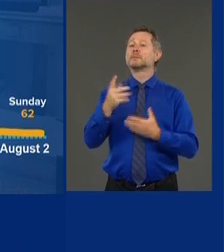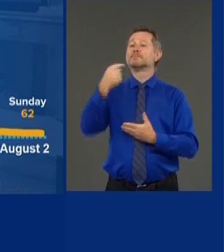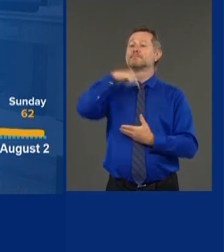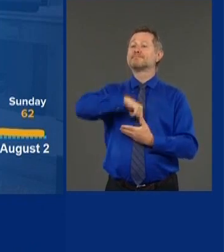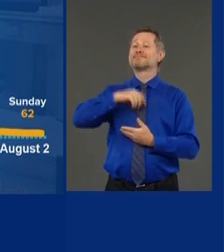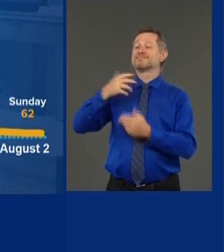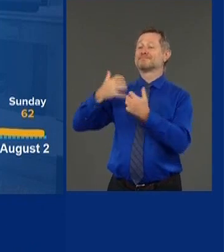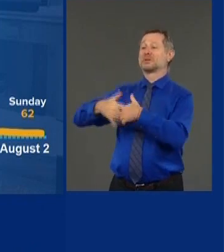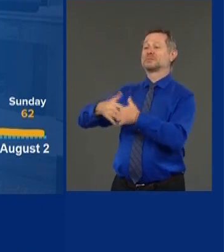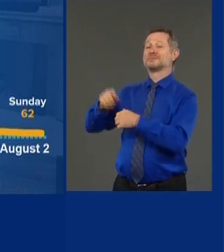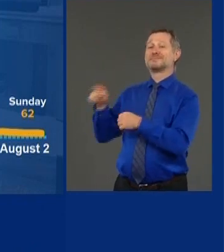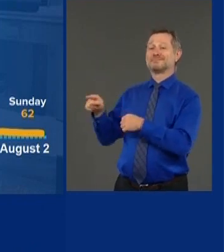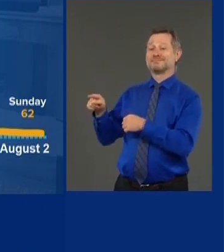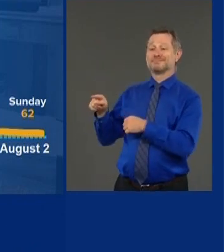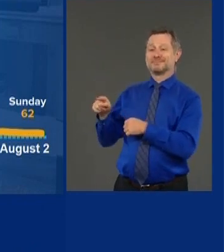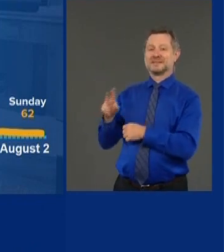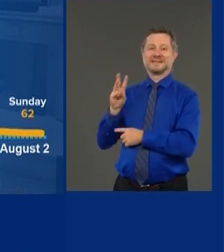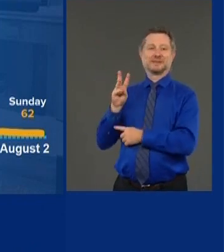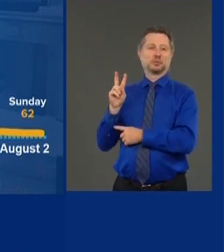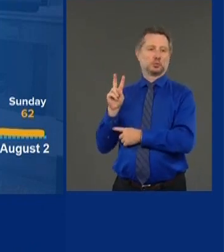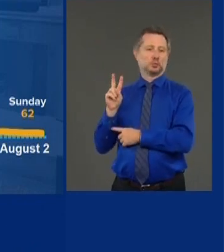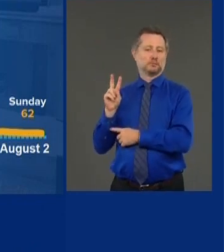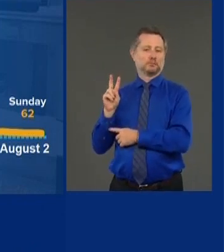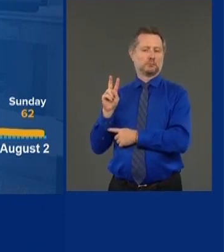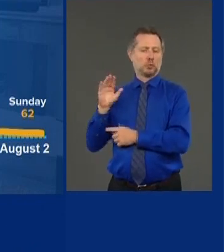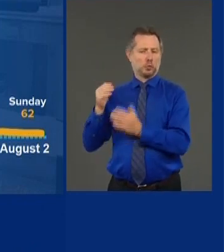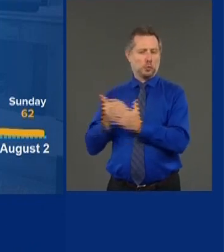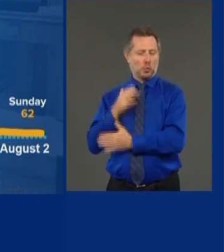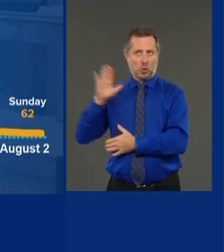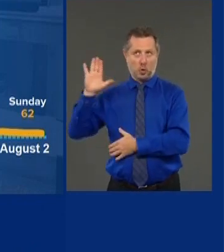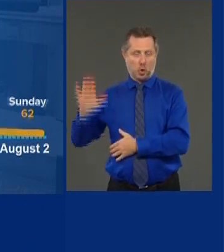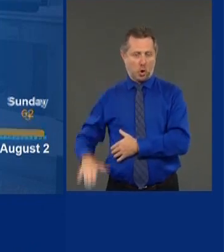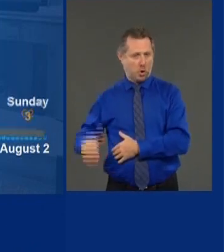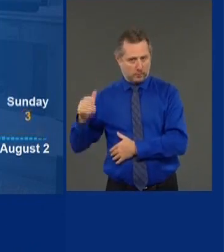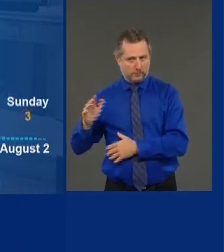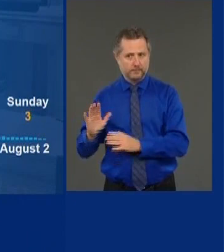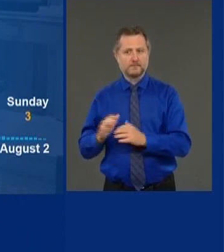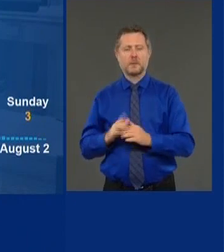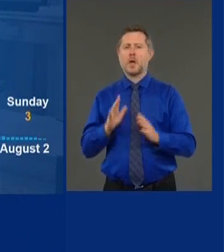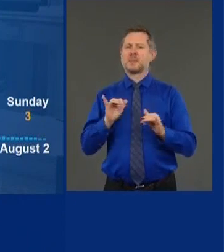ICU -- 136, ALSO A NEW LOW SINCE THE HEIGHT OF THE CRISIS.